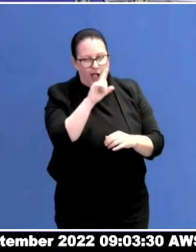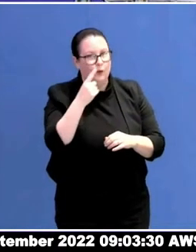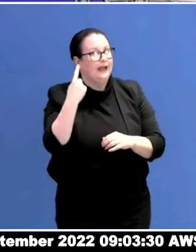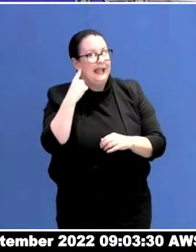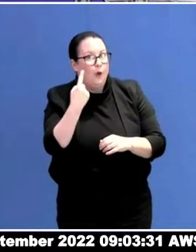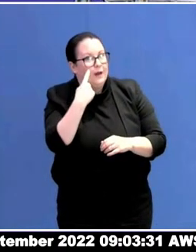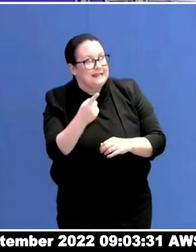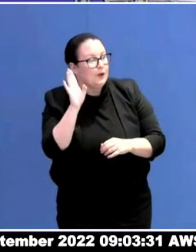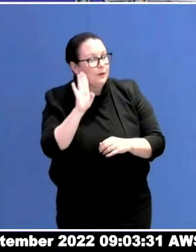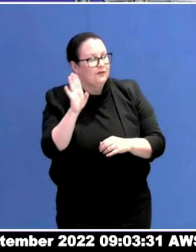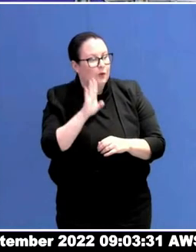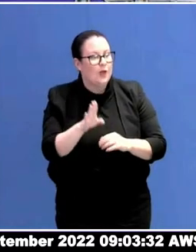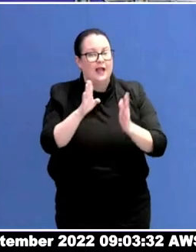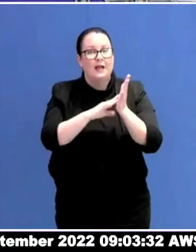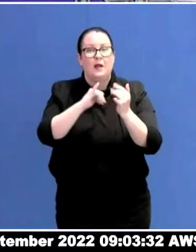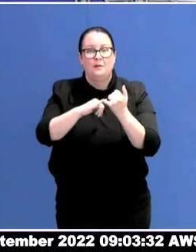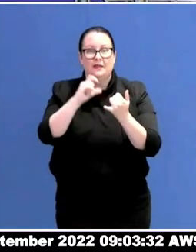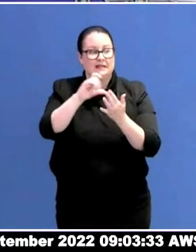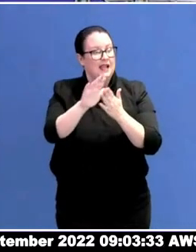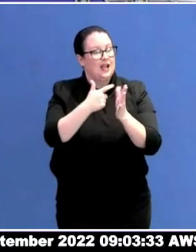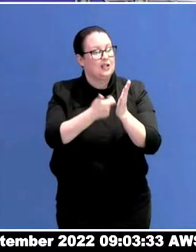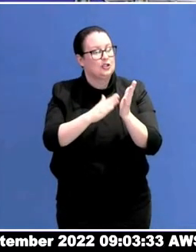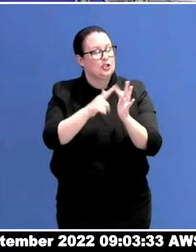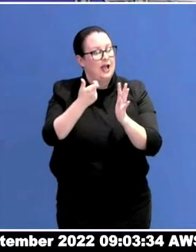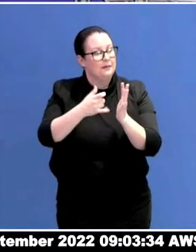So, Ms Chalmers, you are announcing an appearance on behalf of the Northern